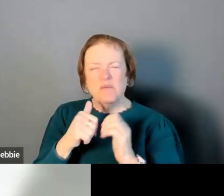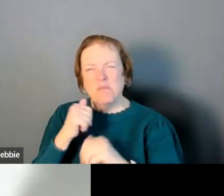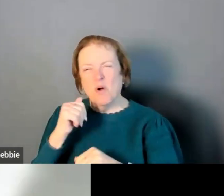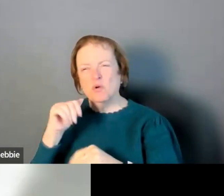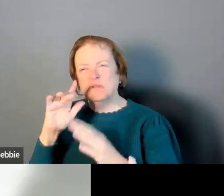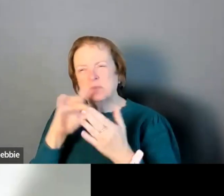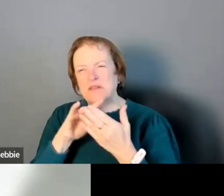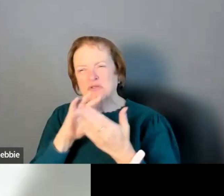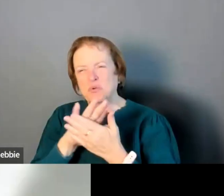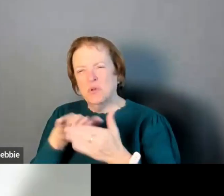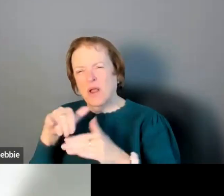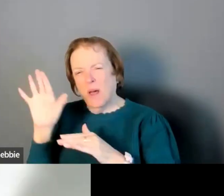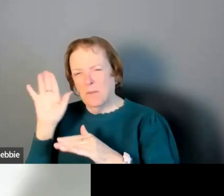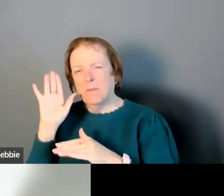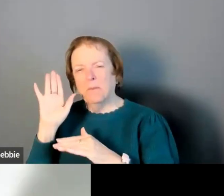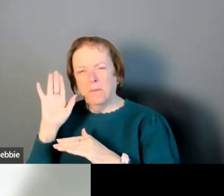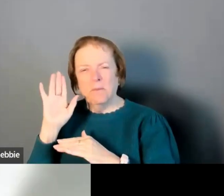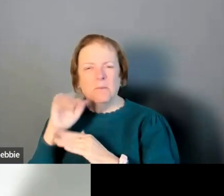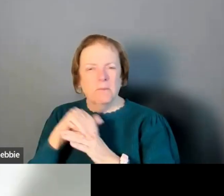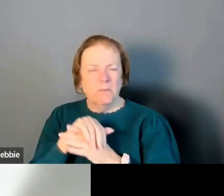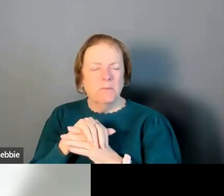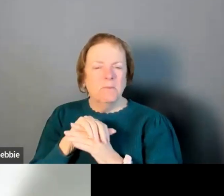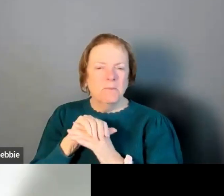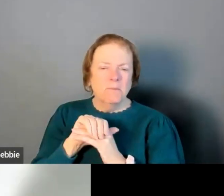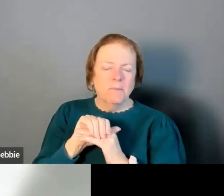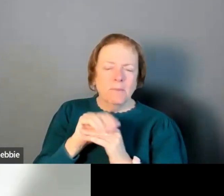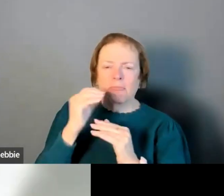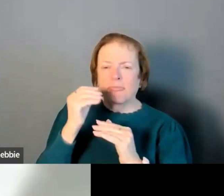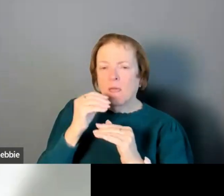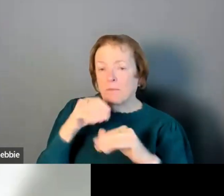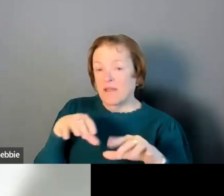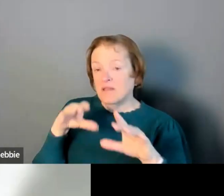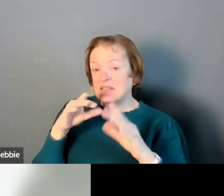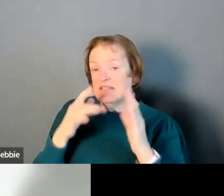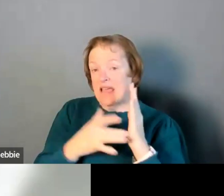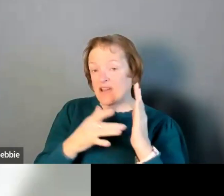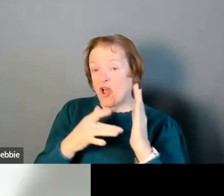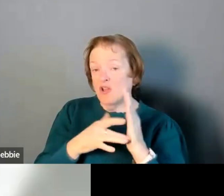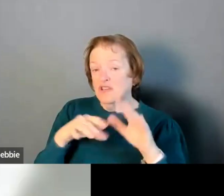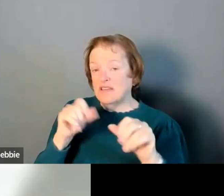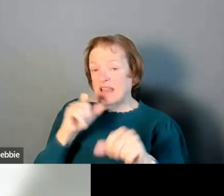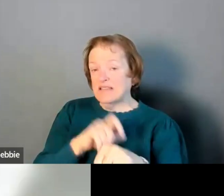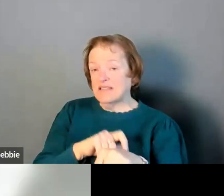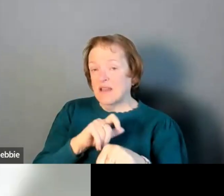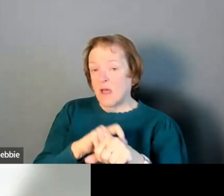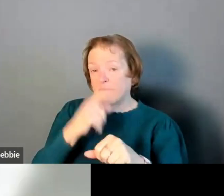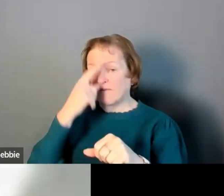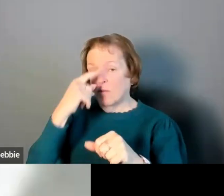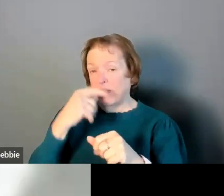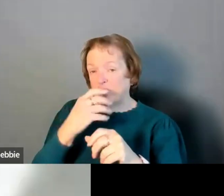taking as the audiologist, it is taken me a good 6 months to really get it, and I still get confused.